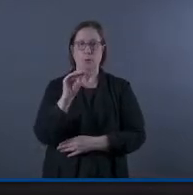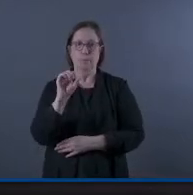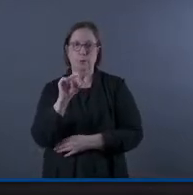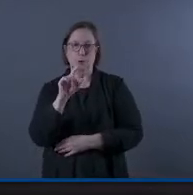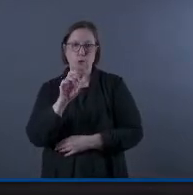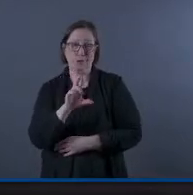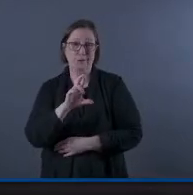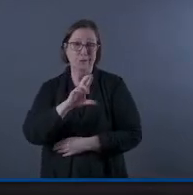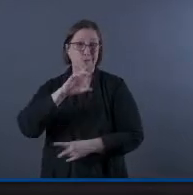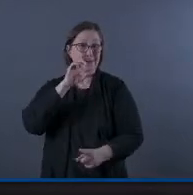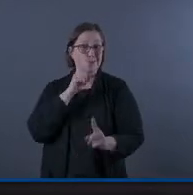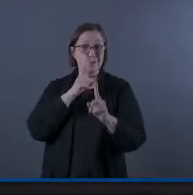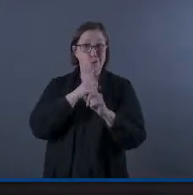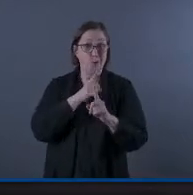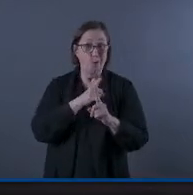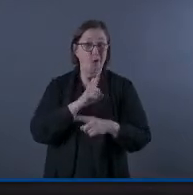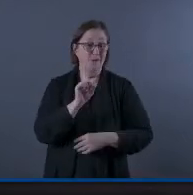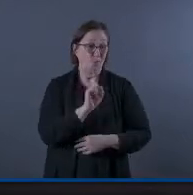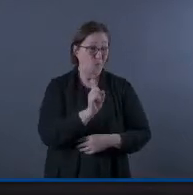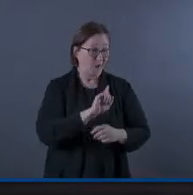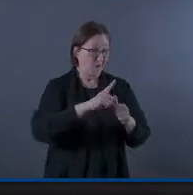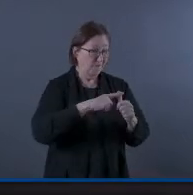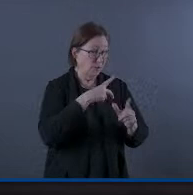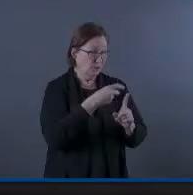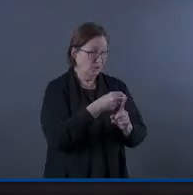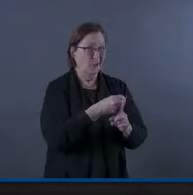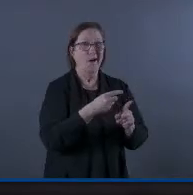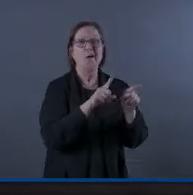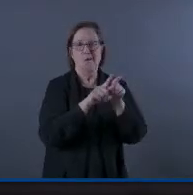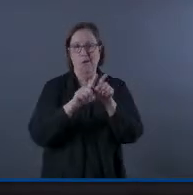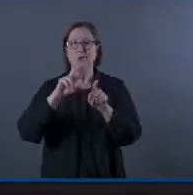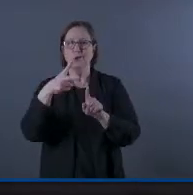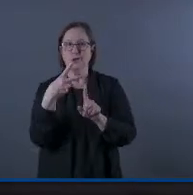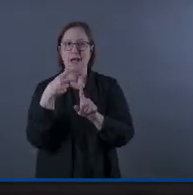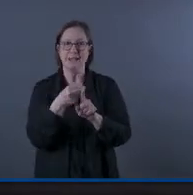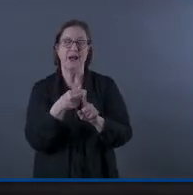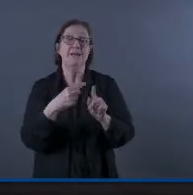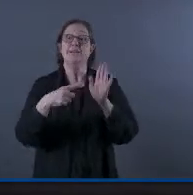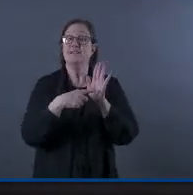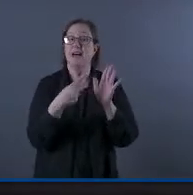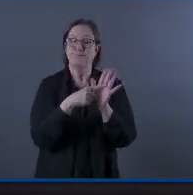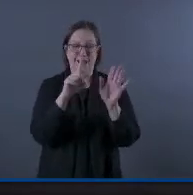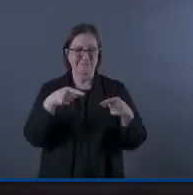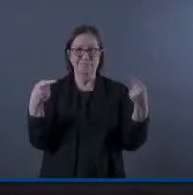but if that is not feasible, it is still important to try to get that second dose.